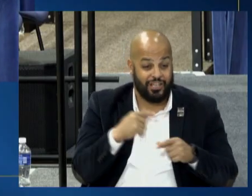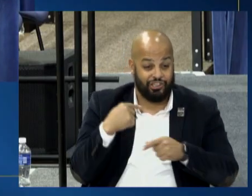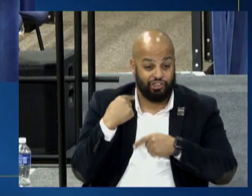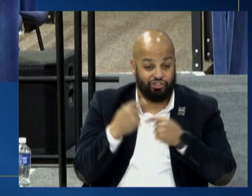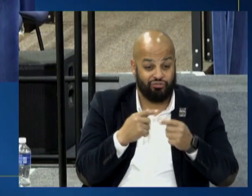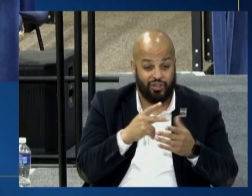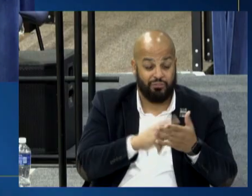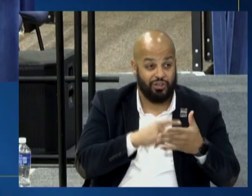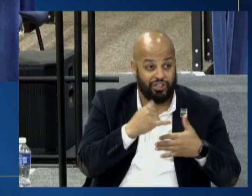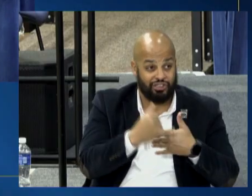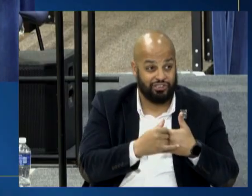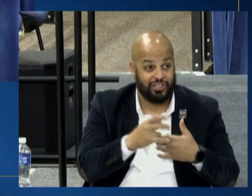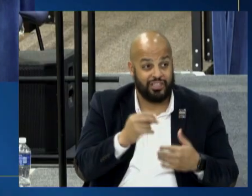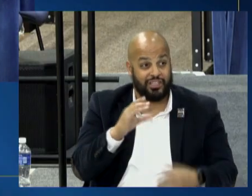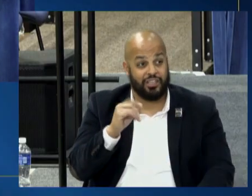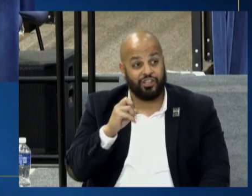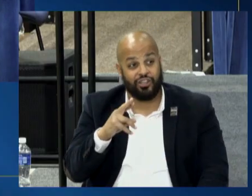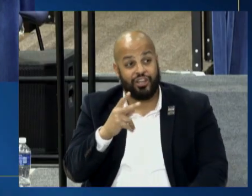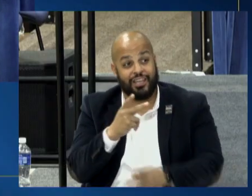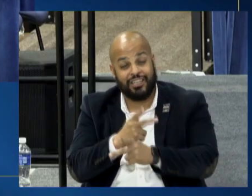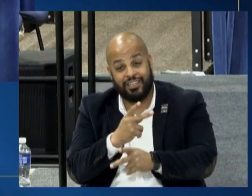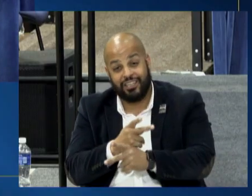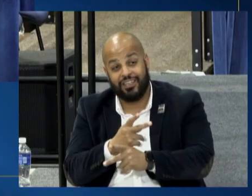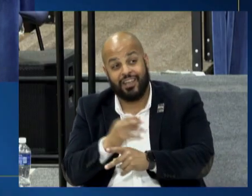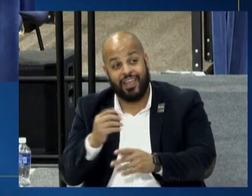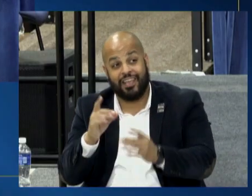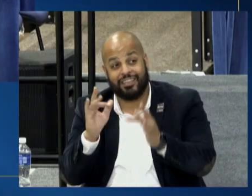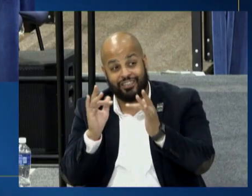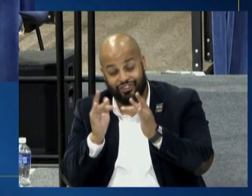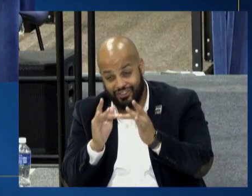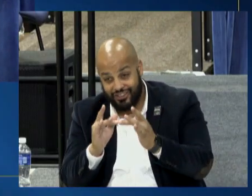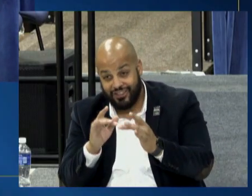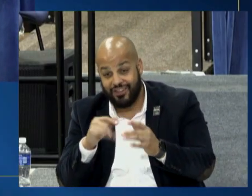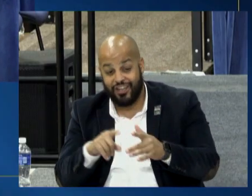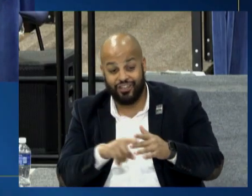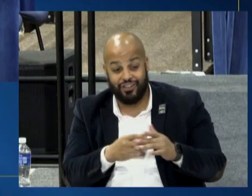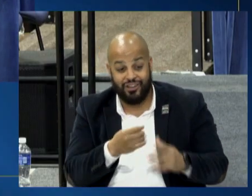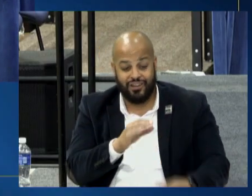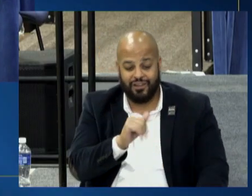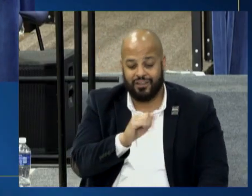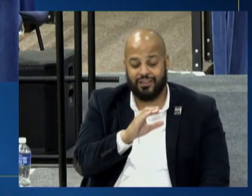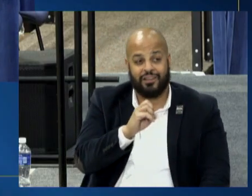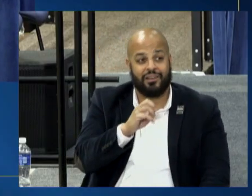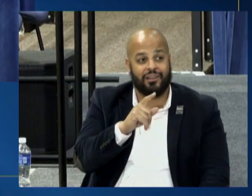cancer treatment through digital innovation, the Startup Accelerator, and the CancerX Data Sprint.